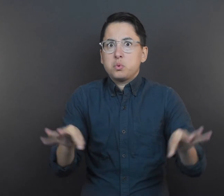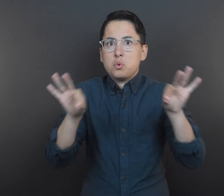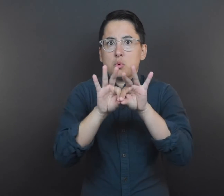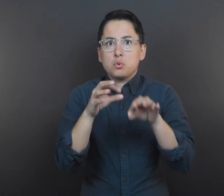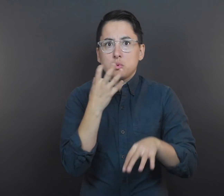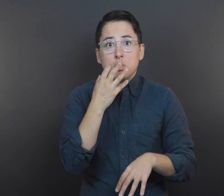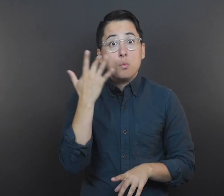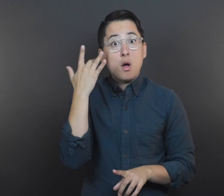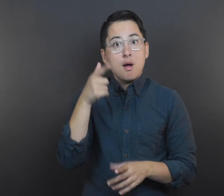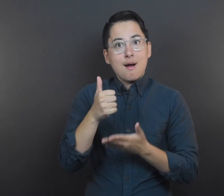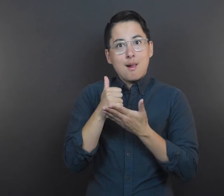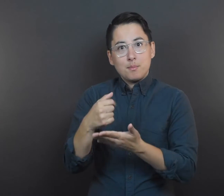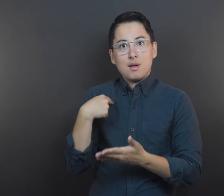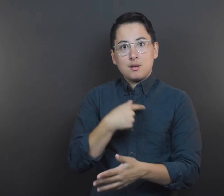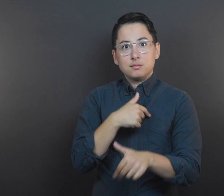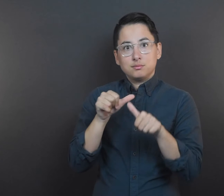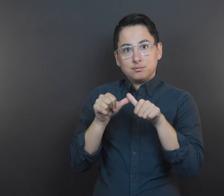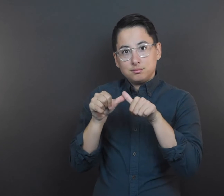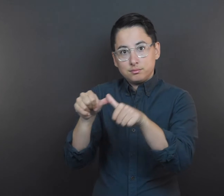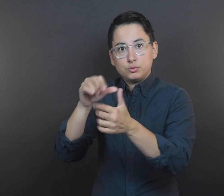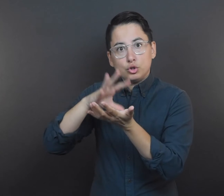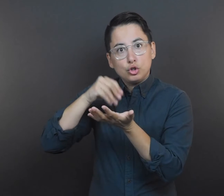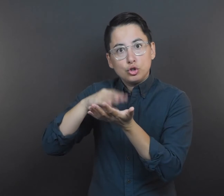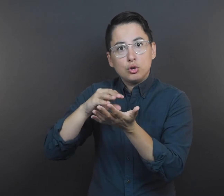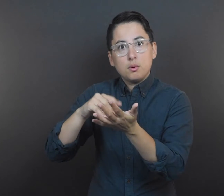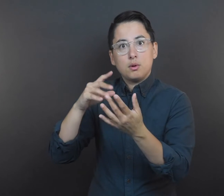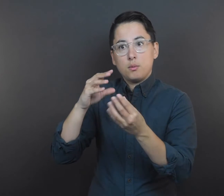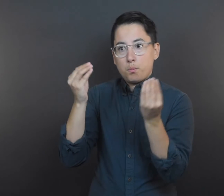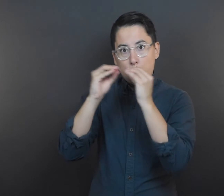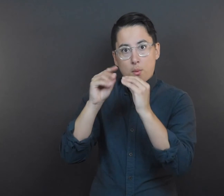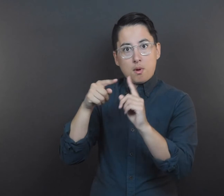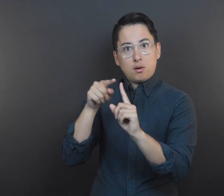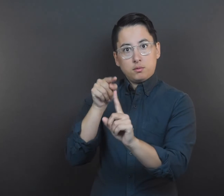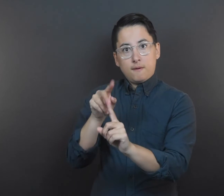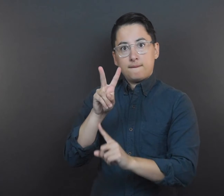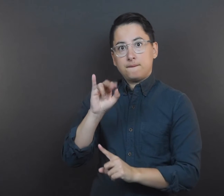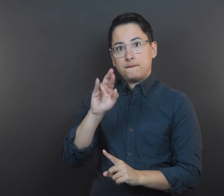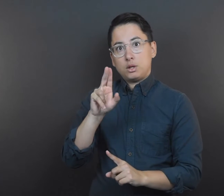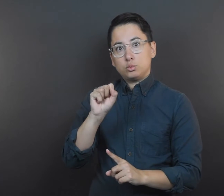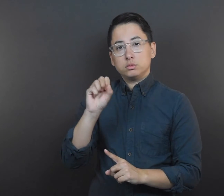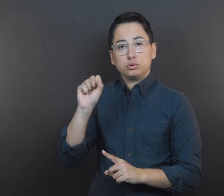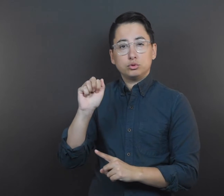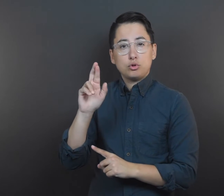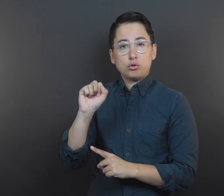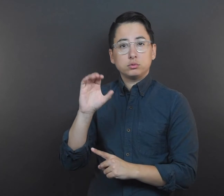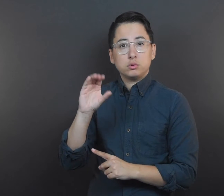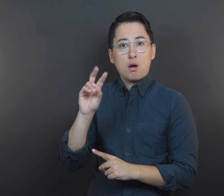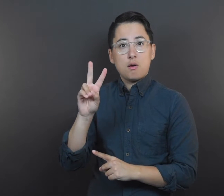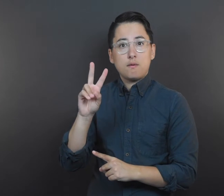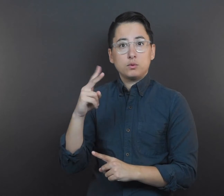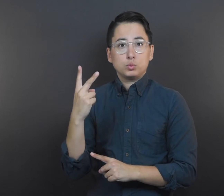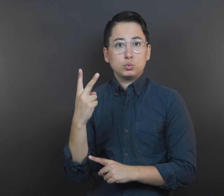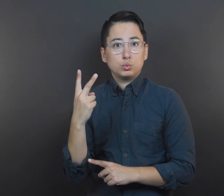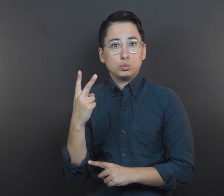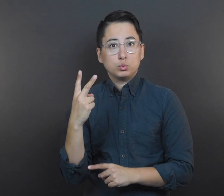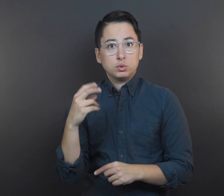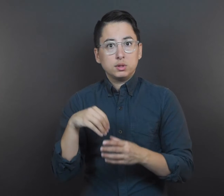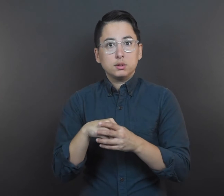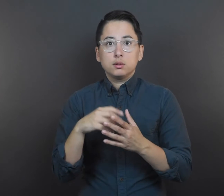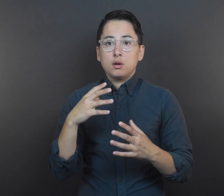will help us continue to learn more about SARS-CoV-2 in highly susceptible animal species.